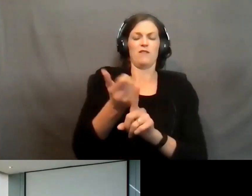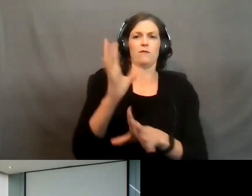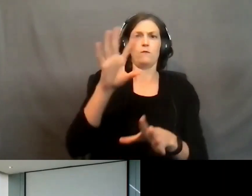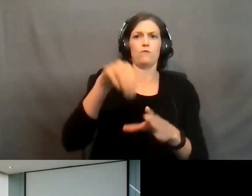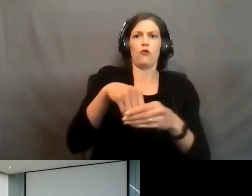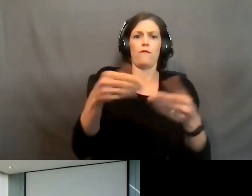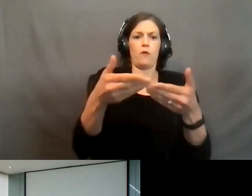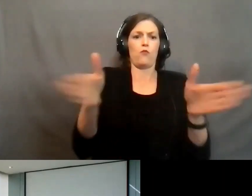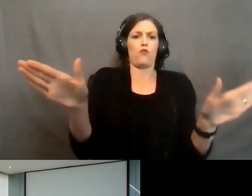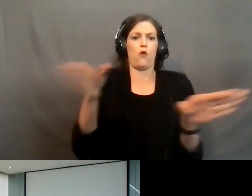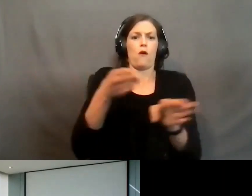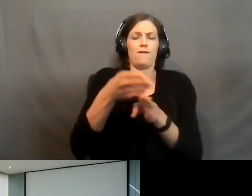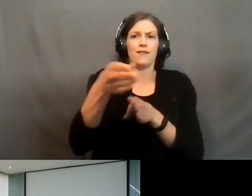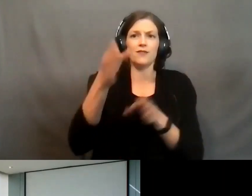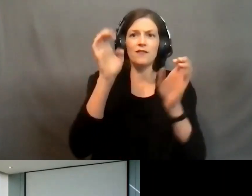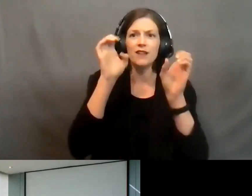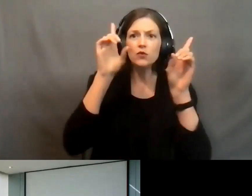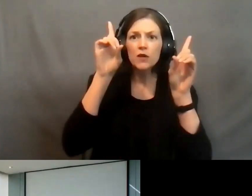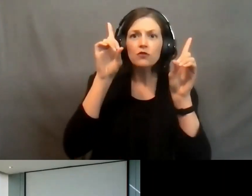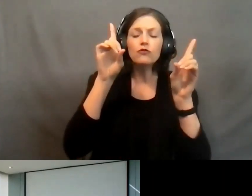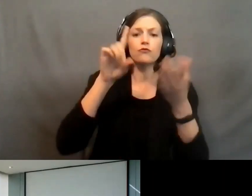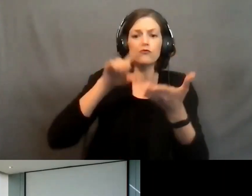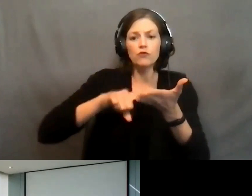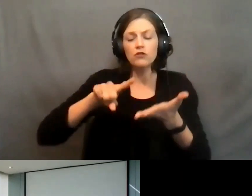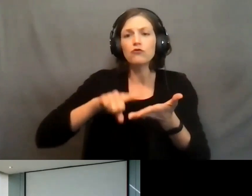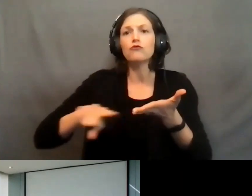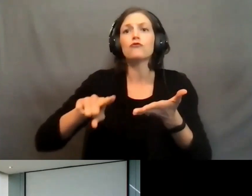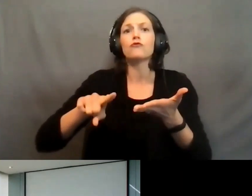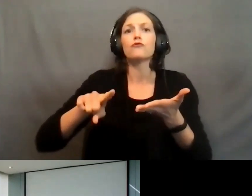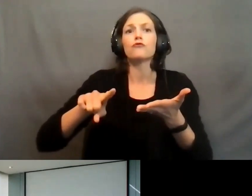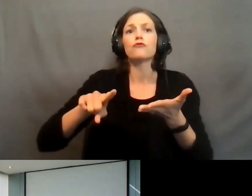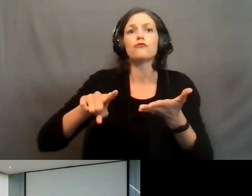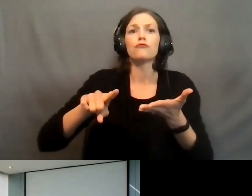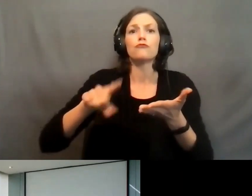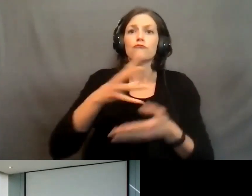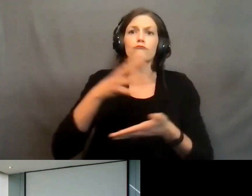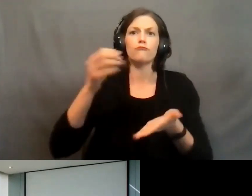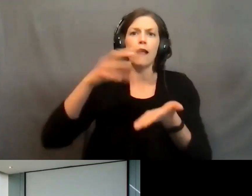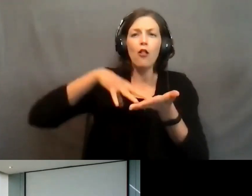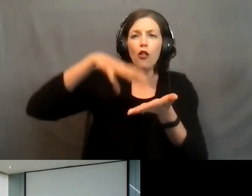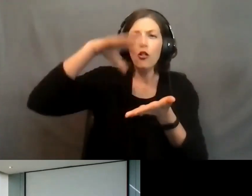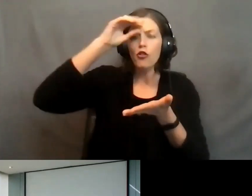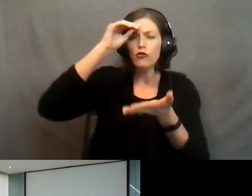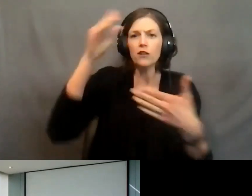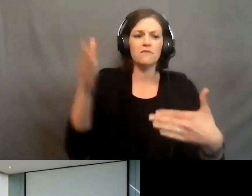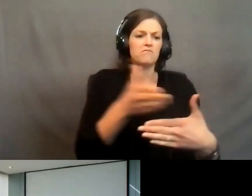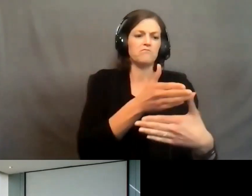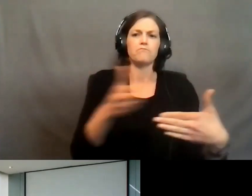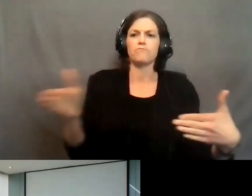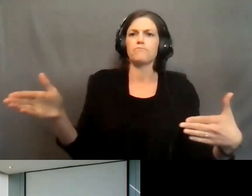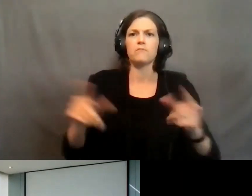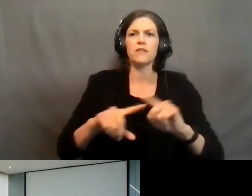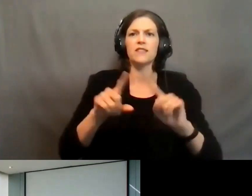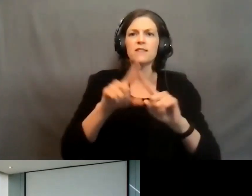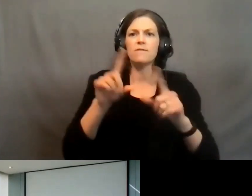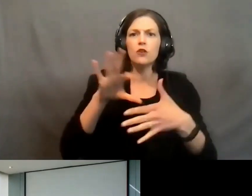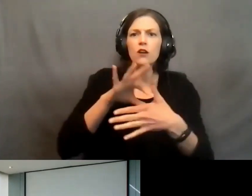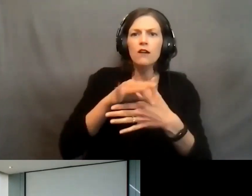of education research and learning 12:08:02 across 12:08:08 contexts of learning and develop mental stages.